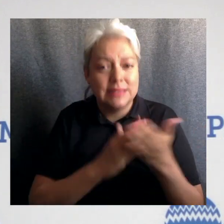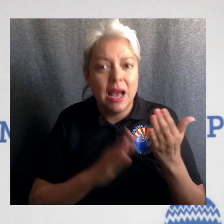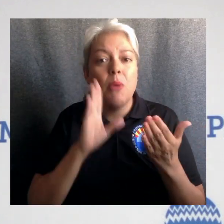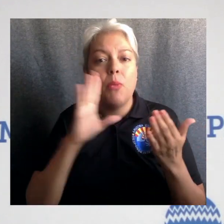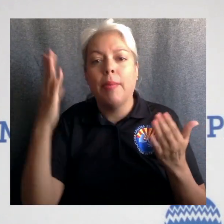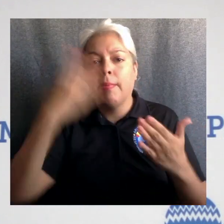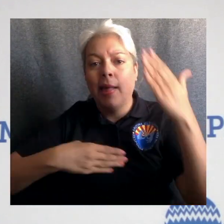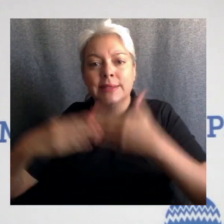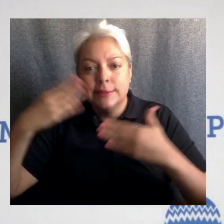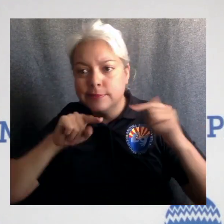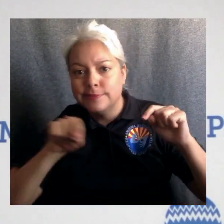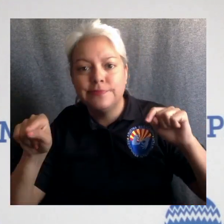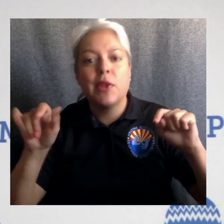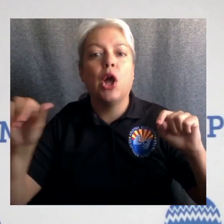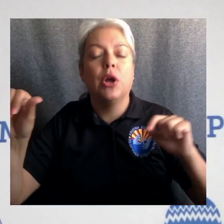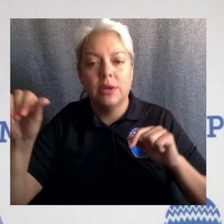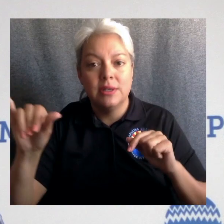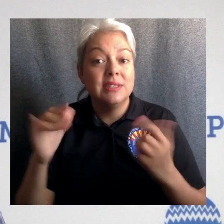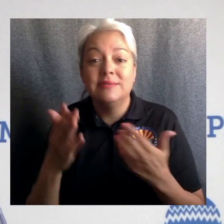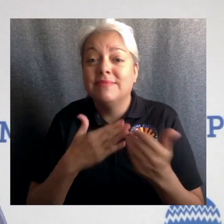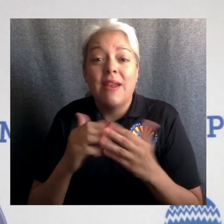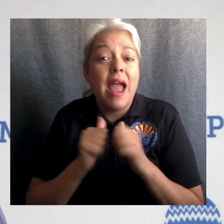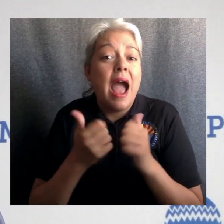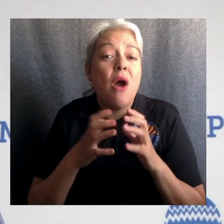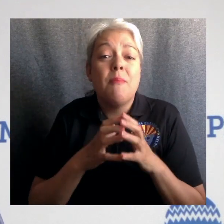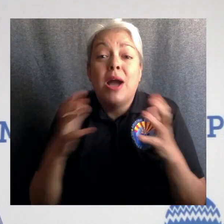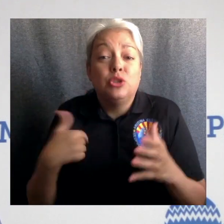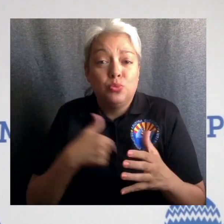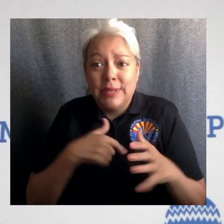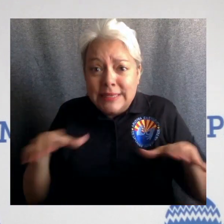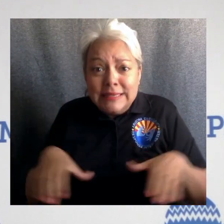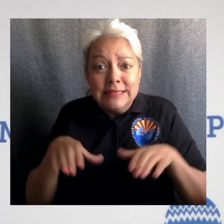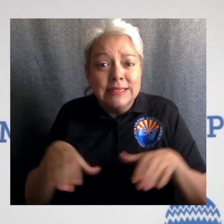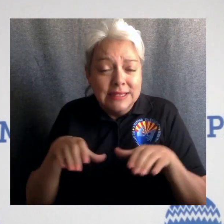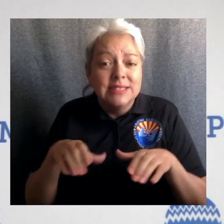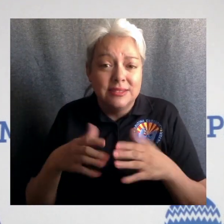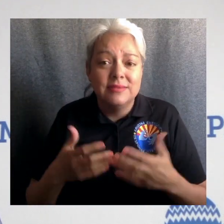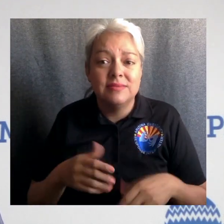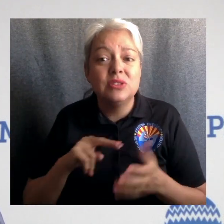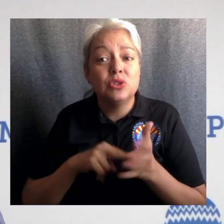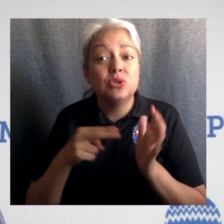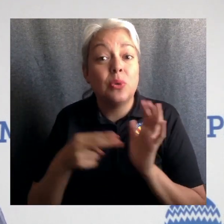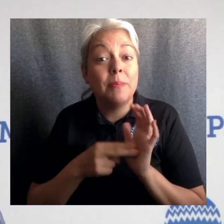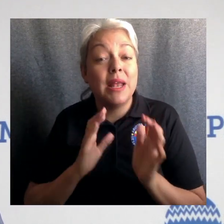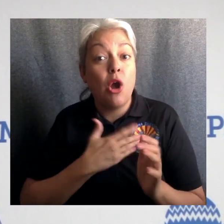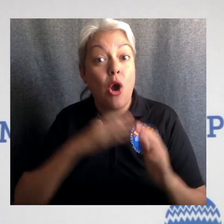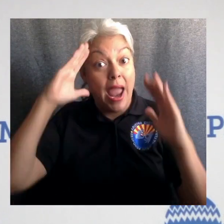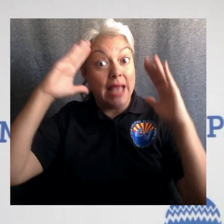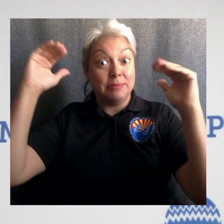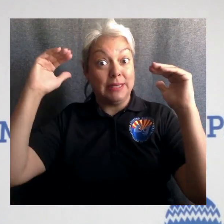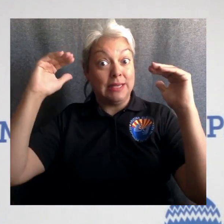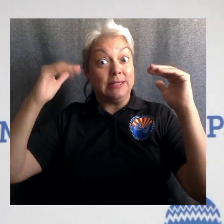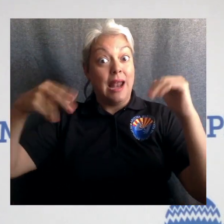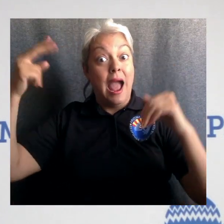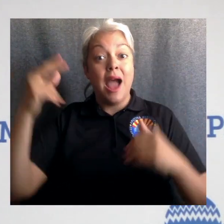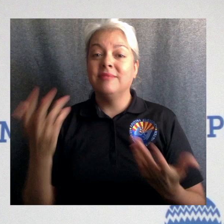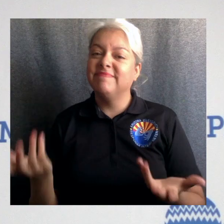well we do this and how hard we try. And with that unfortunate dampened expectation, this has been your Pima County public health update.